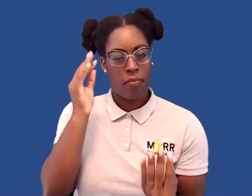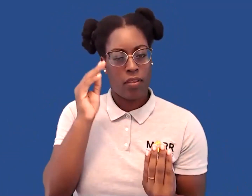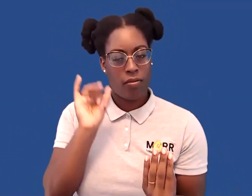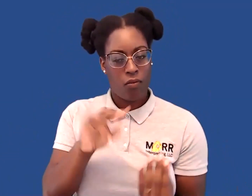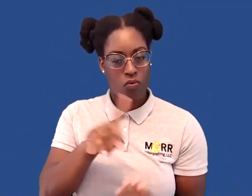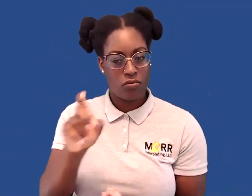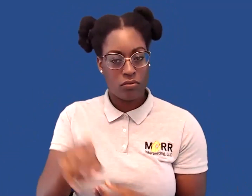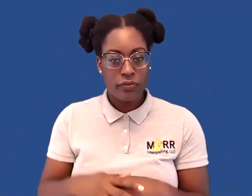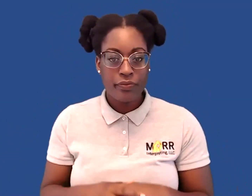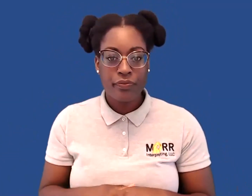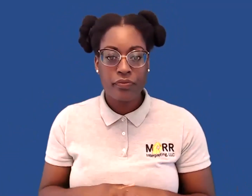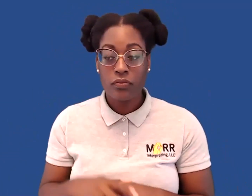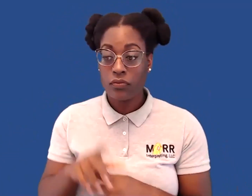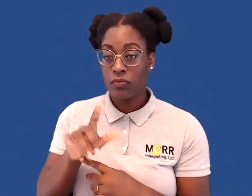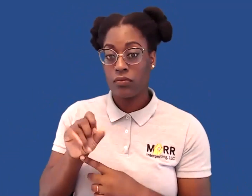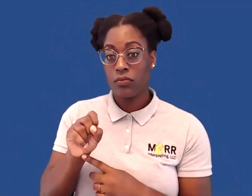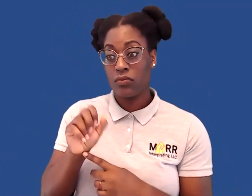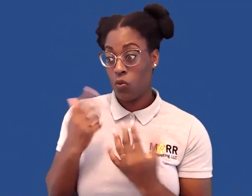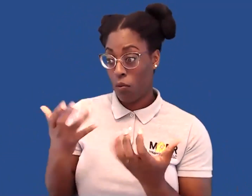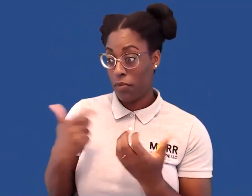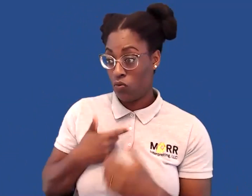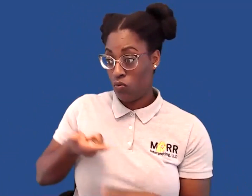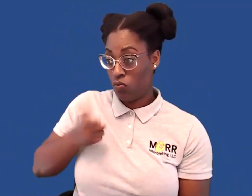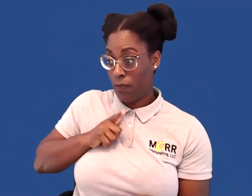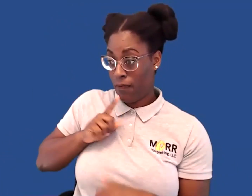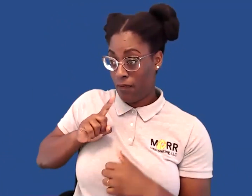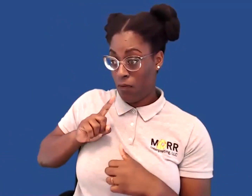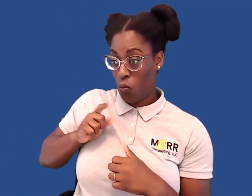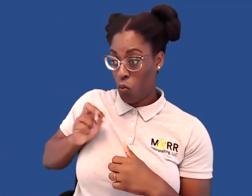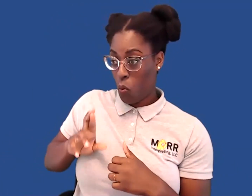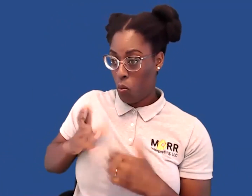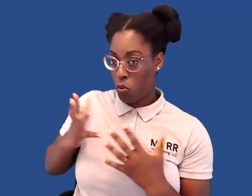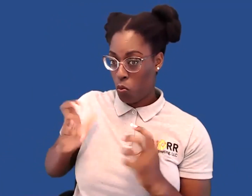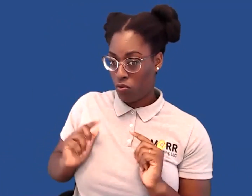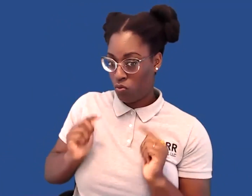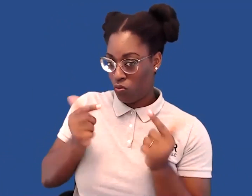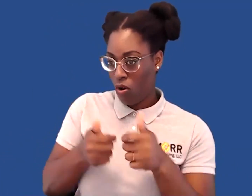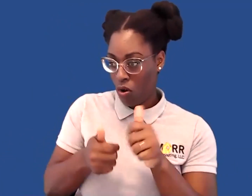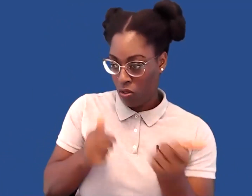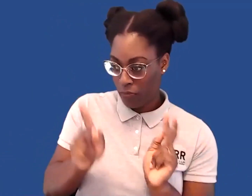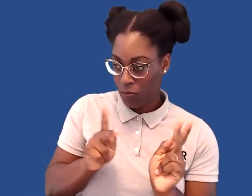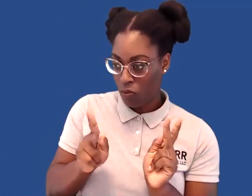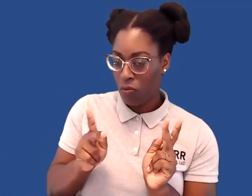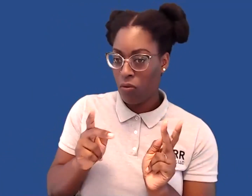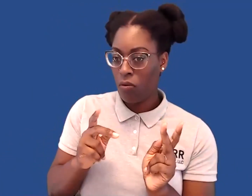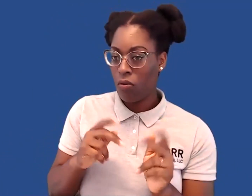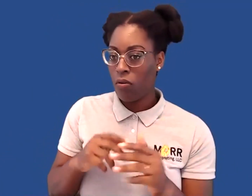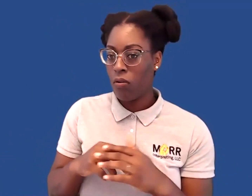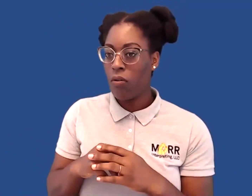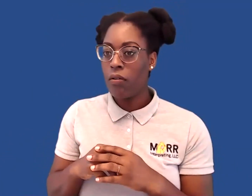[Lisa] Do you want me to address that first, Elle, or should we-- Are folks answering in the chat primarily?